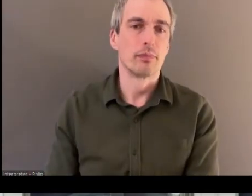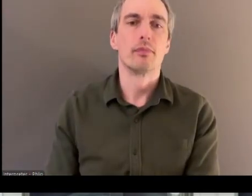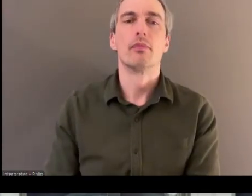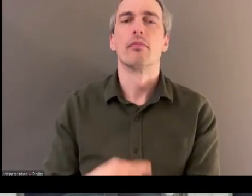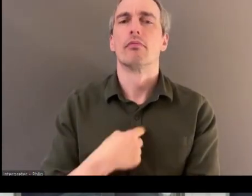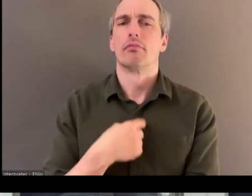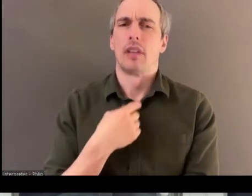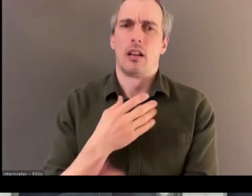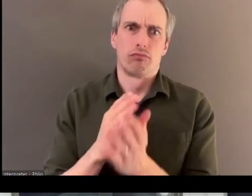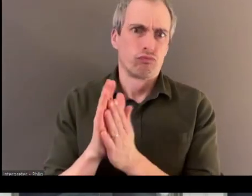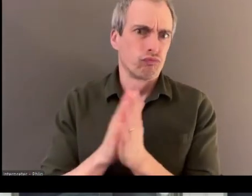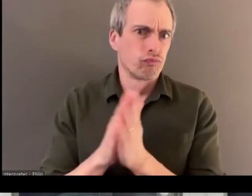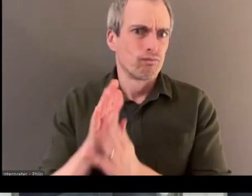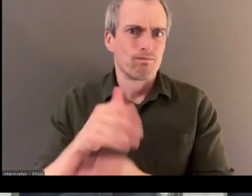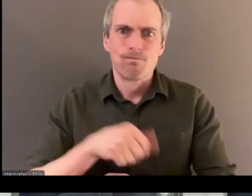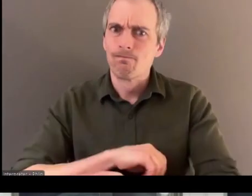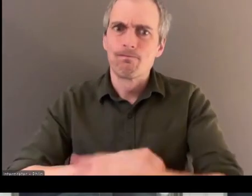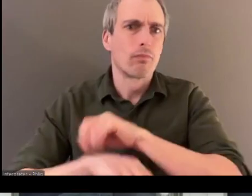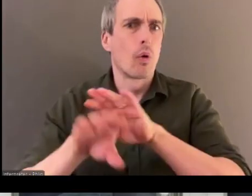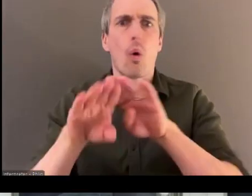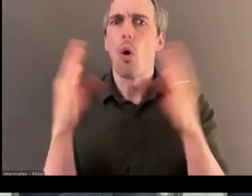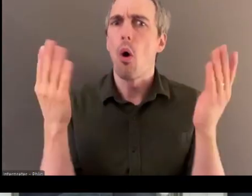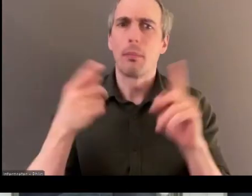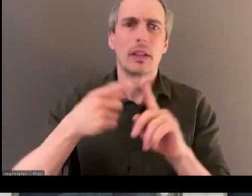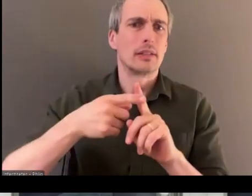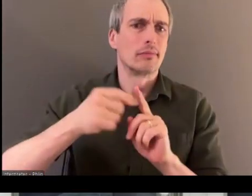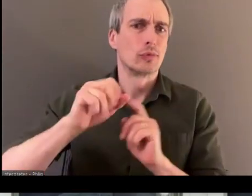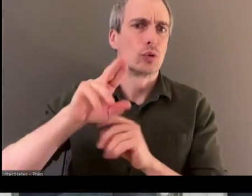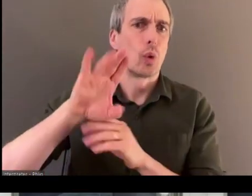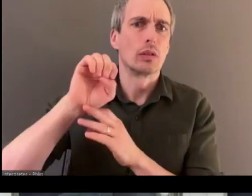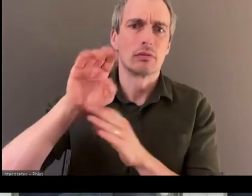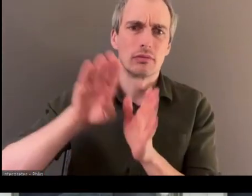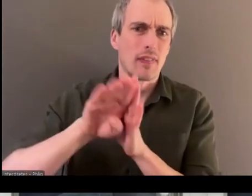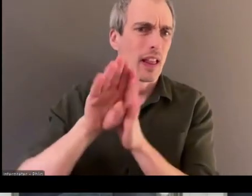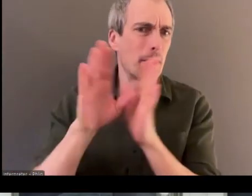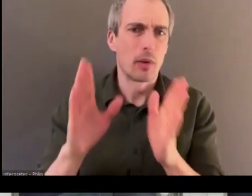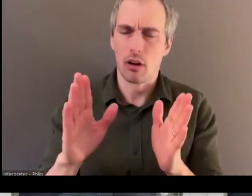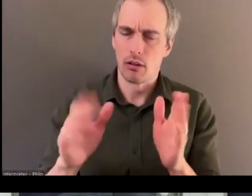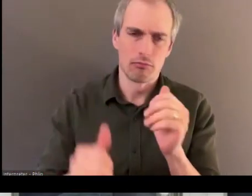I've been an open source developer most of my life and accessibility champion.